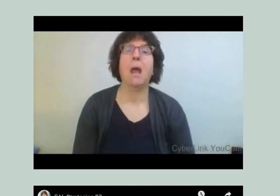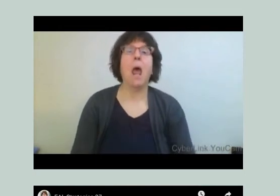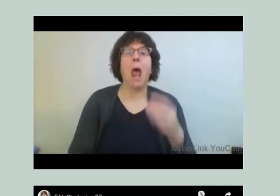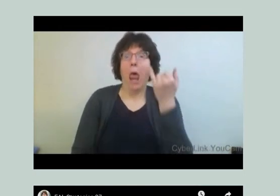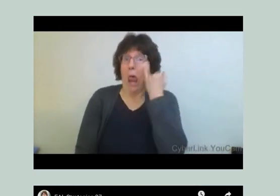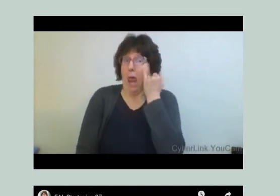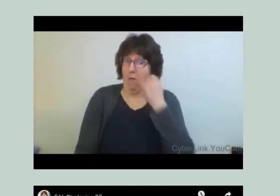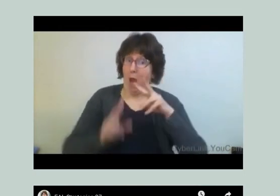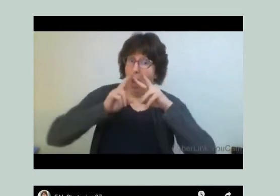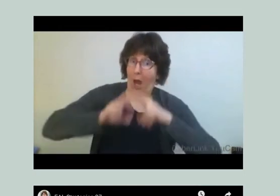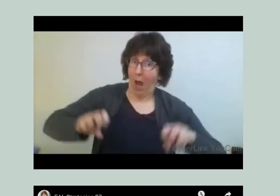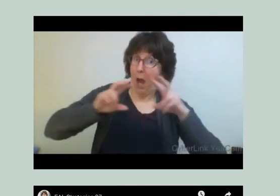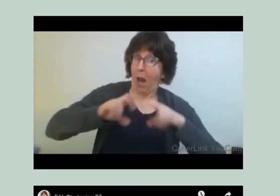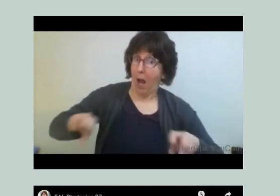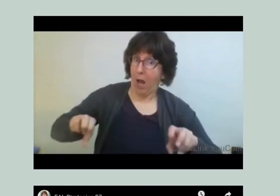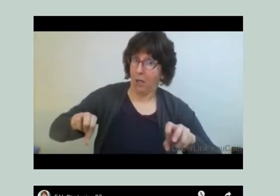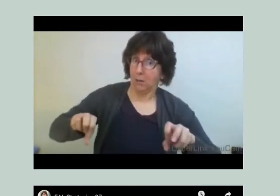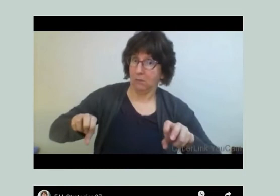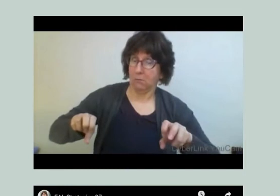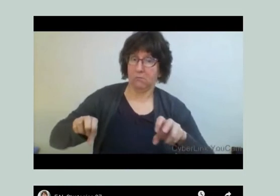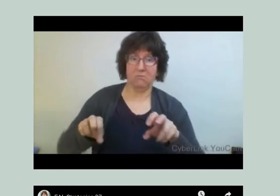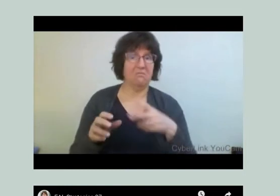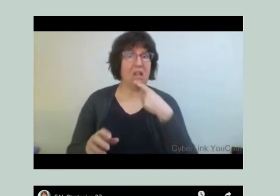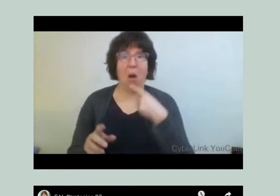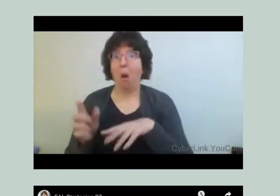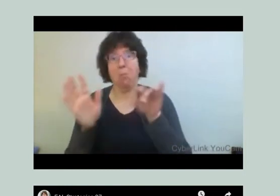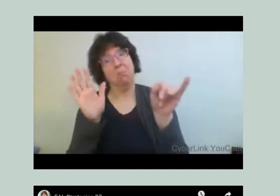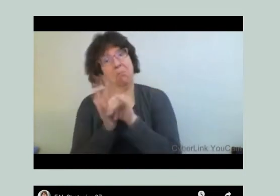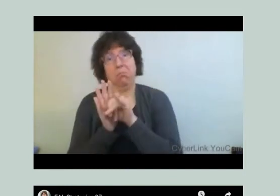Sometimes you'll notice the phrasal verb combination.